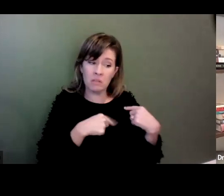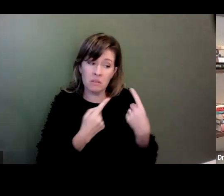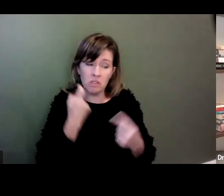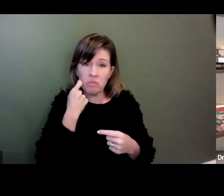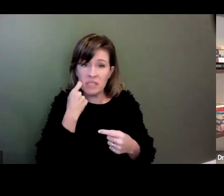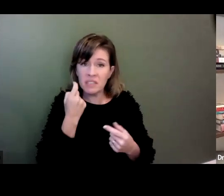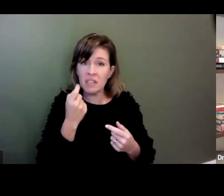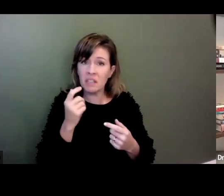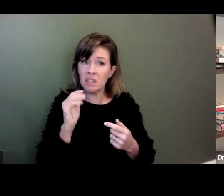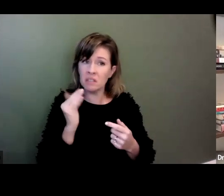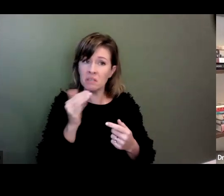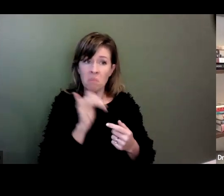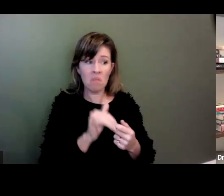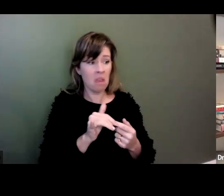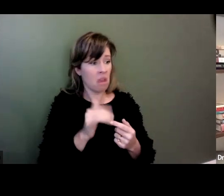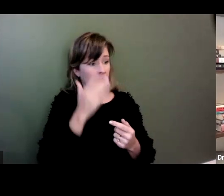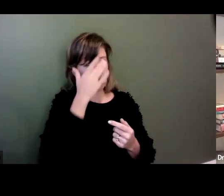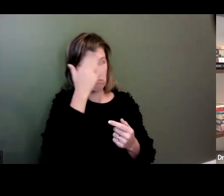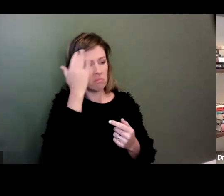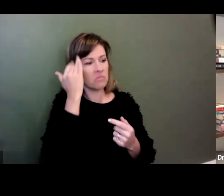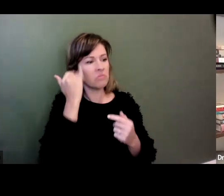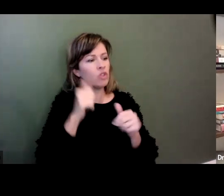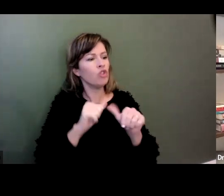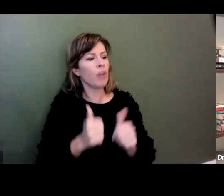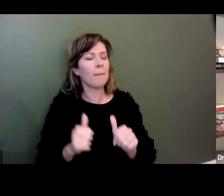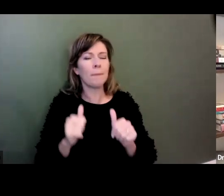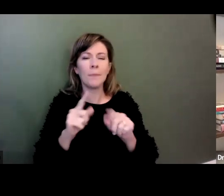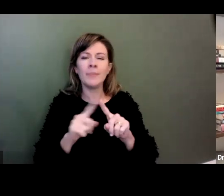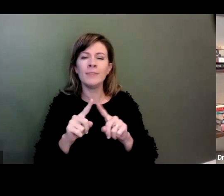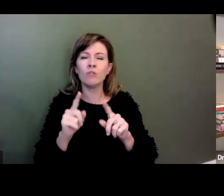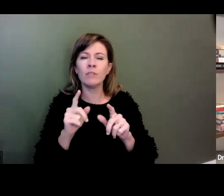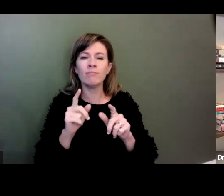shaping different kind of responses around how to be an